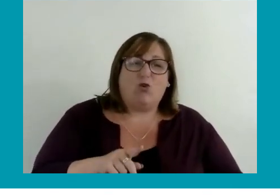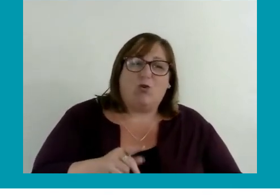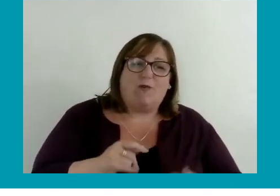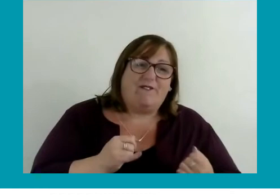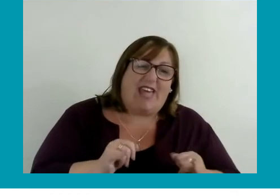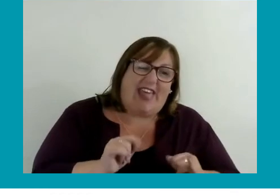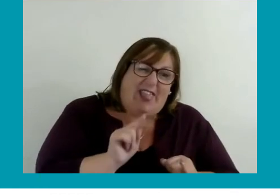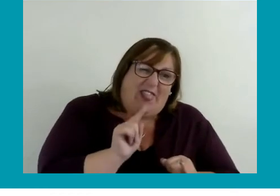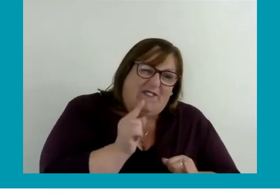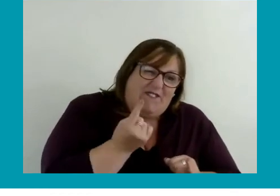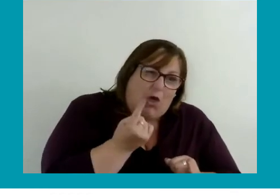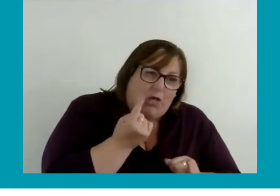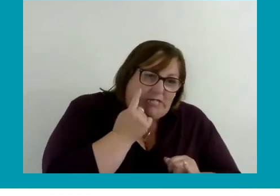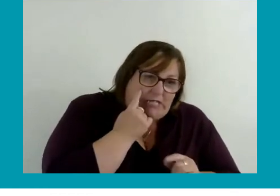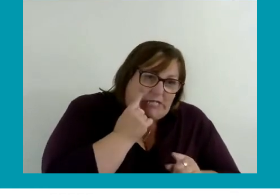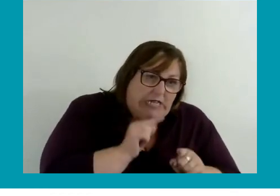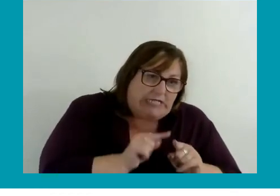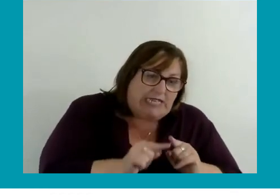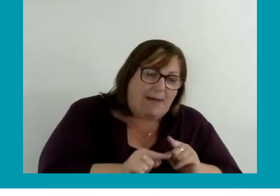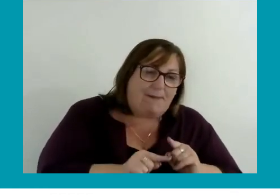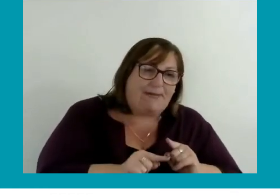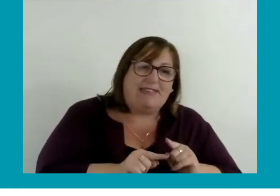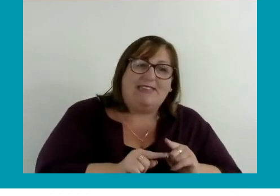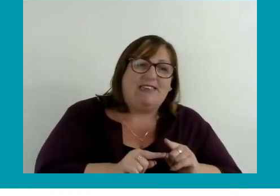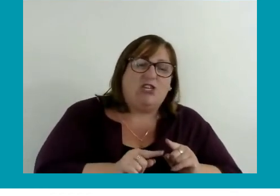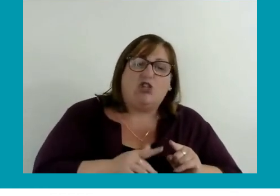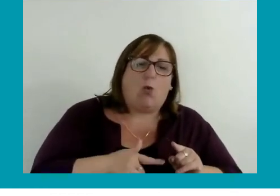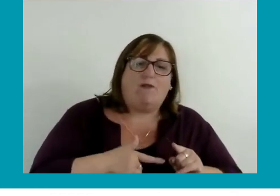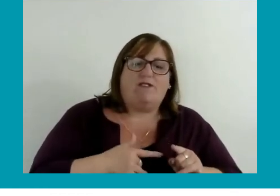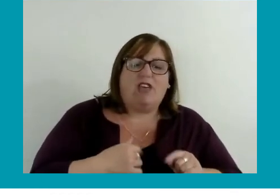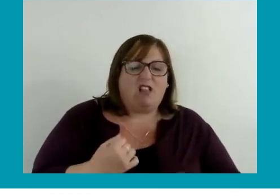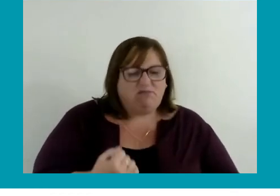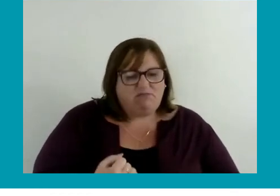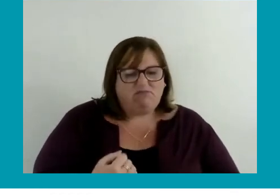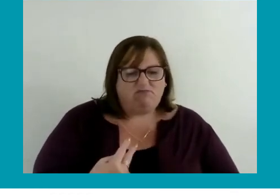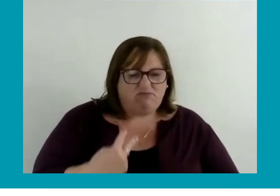applications for every role and that varies into massively across the country and depending on the